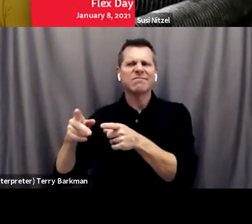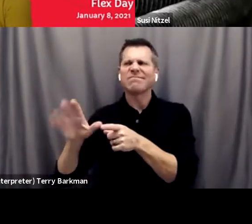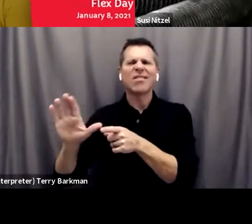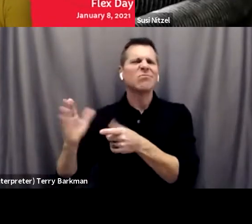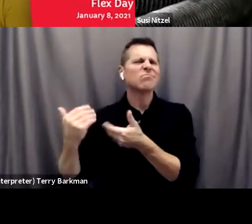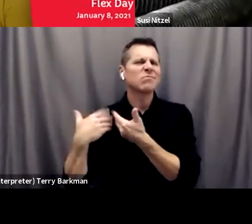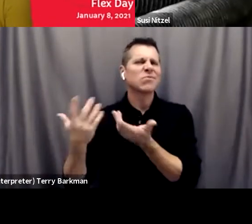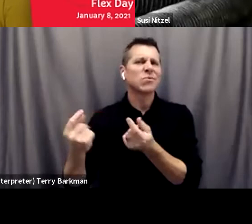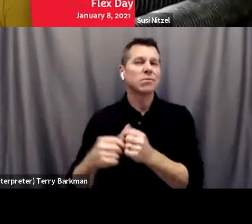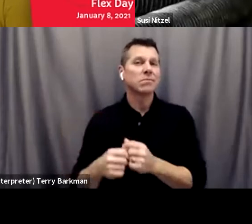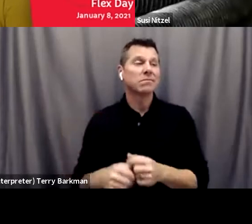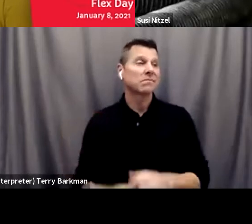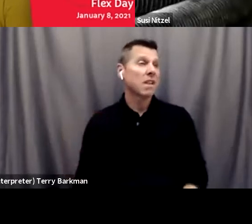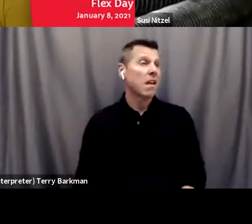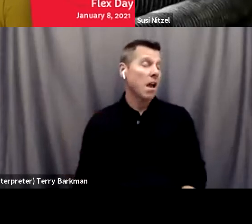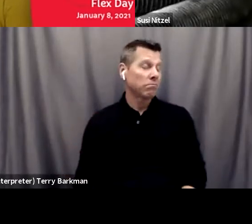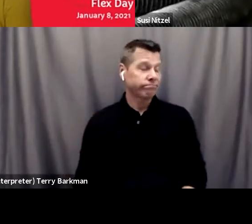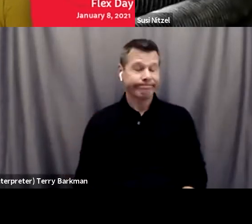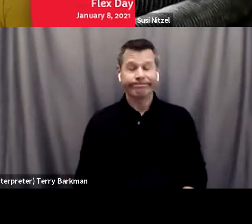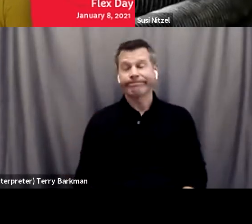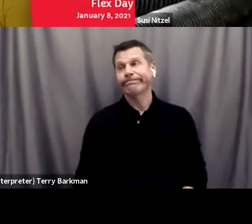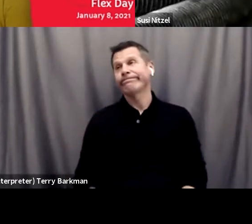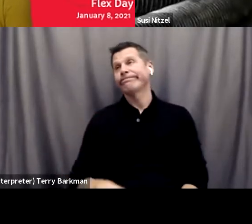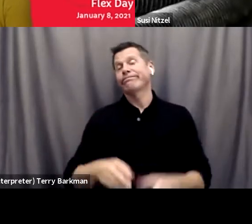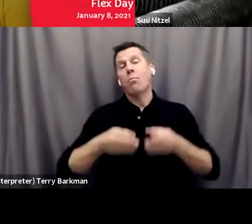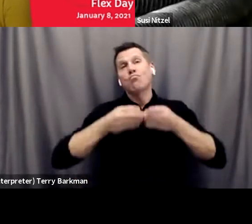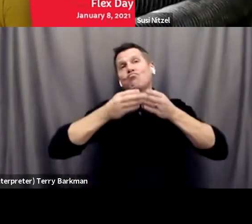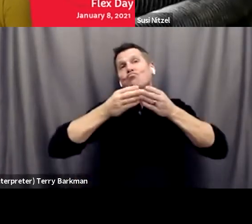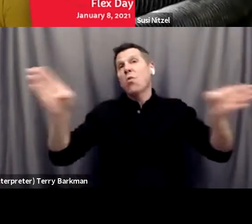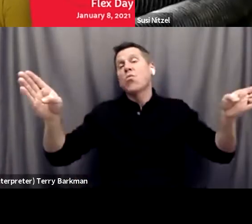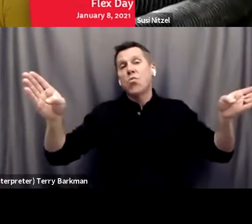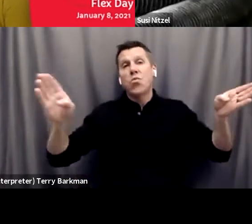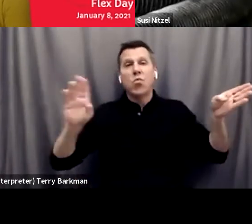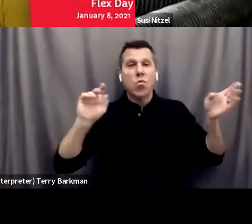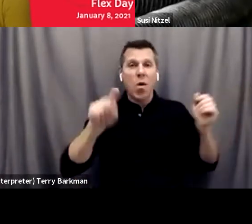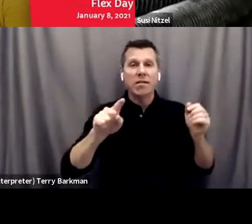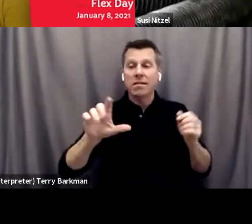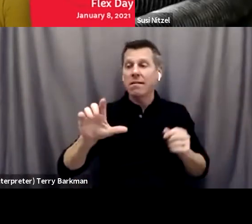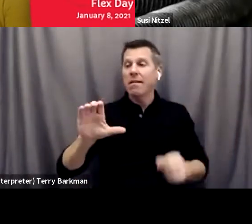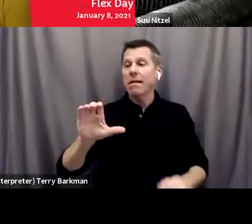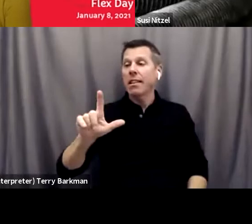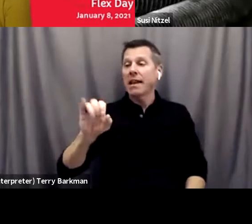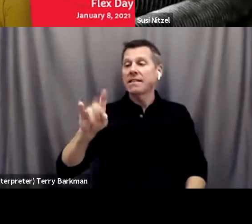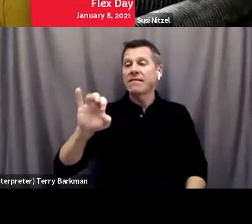Susi Nitzel: that's it. That's a huge question. Right, Michael? Because classified, that's a diverse population, you know, we're